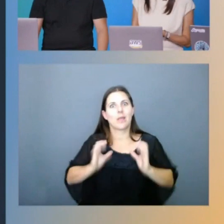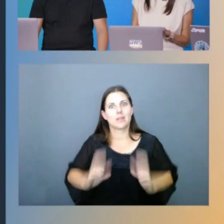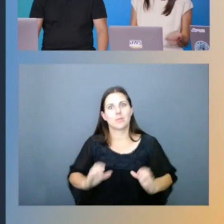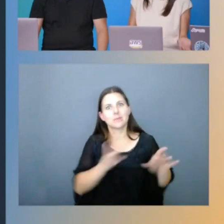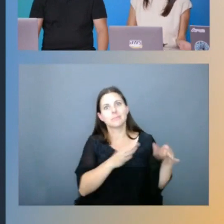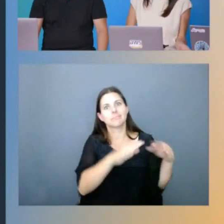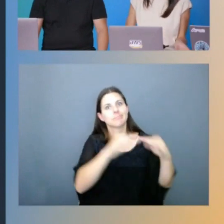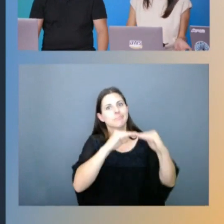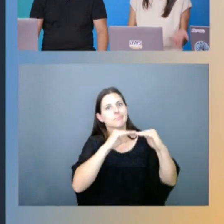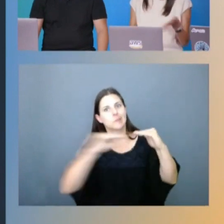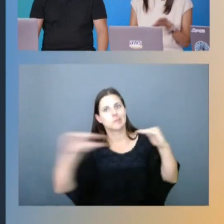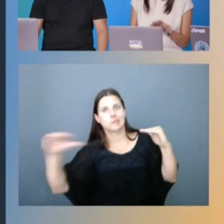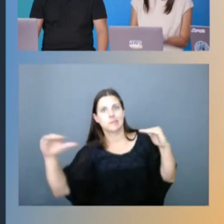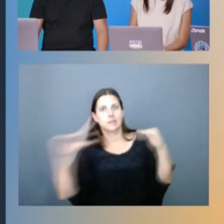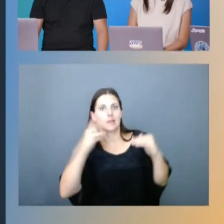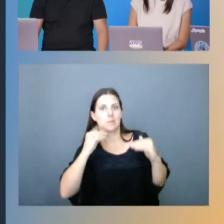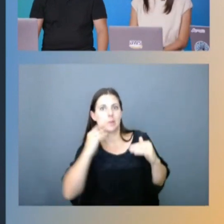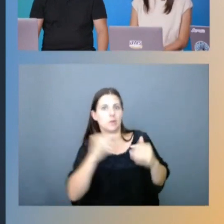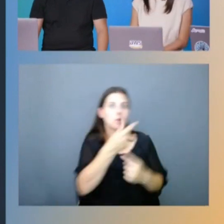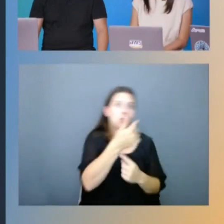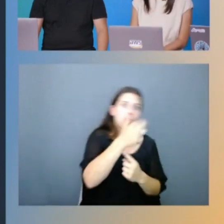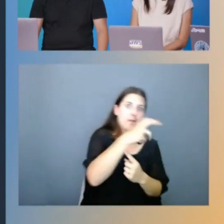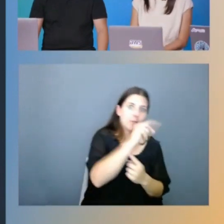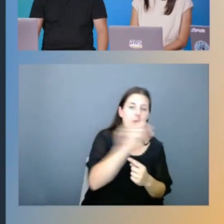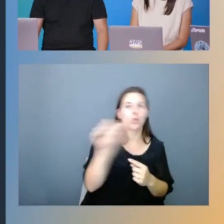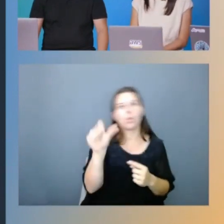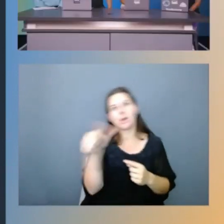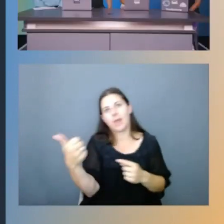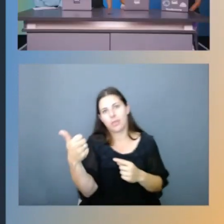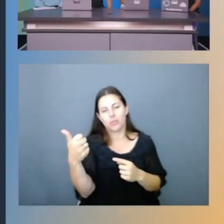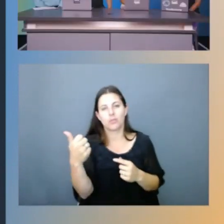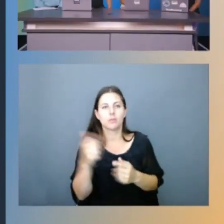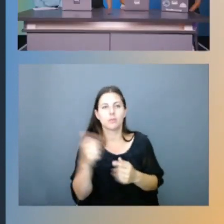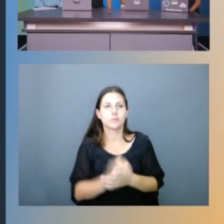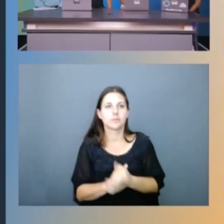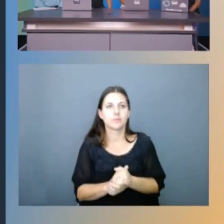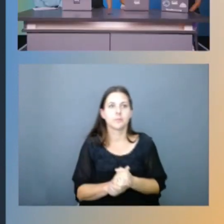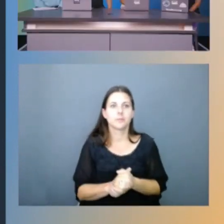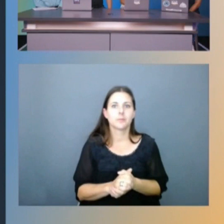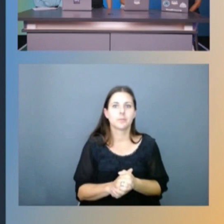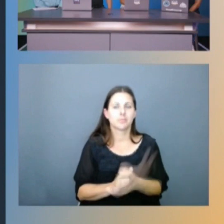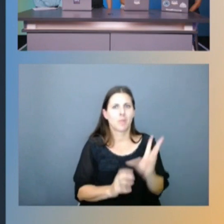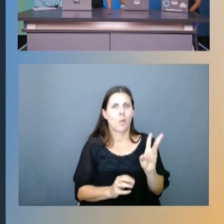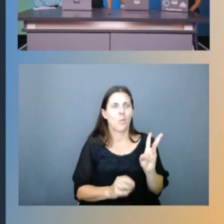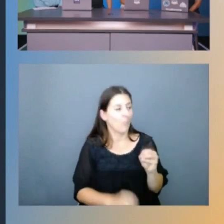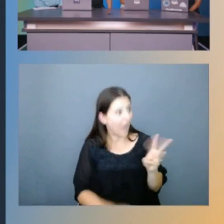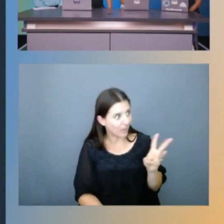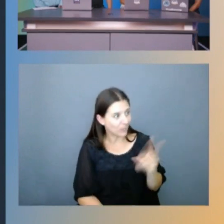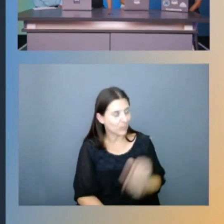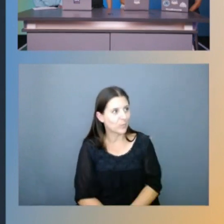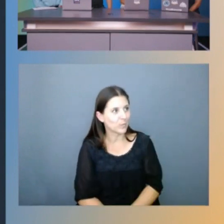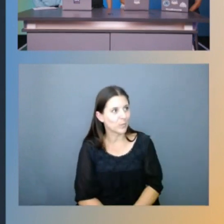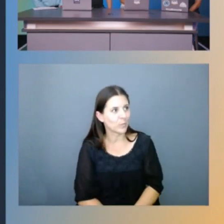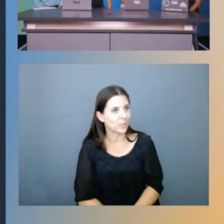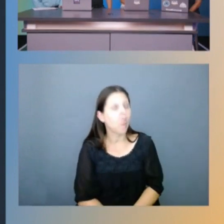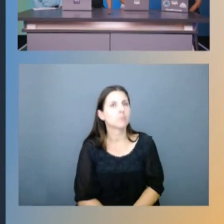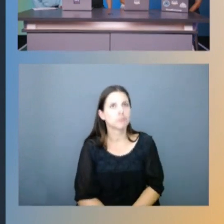whether they're running on Graviton or another instance. Wow. Maybe we should switch gears a little bit